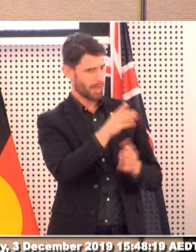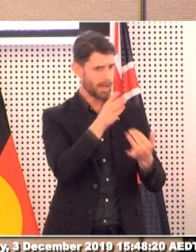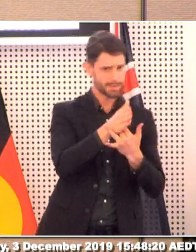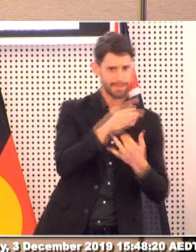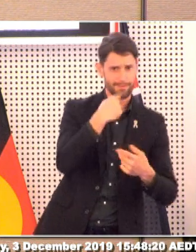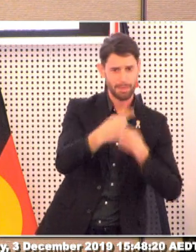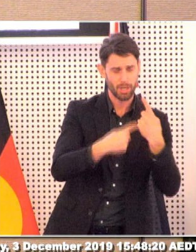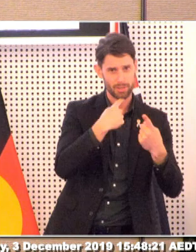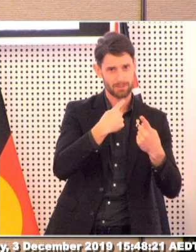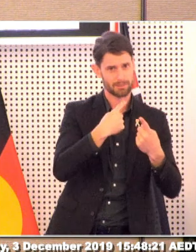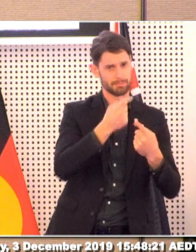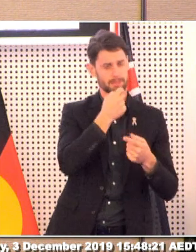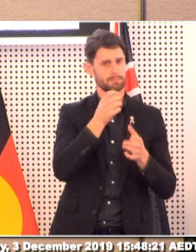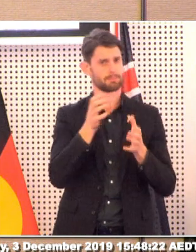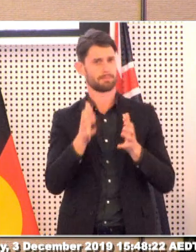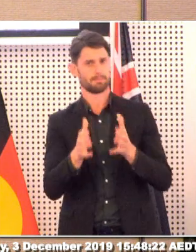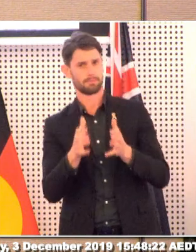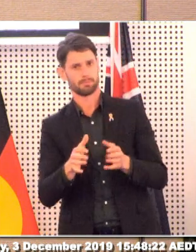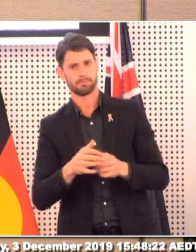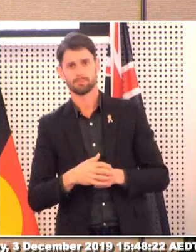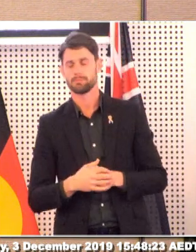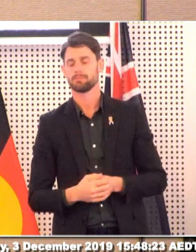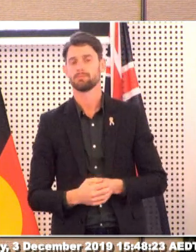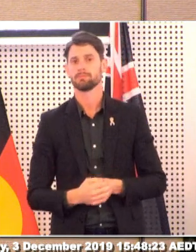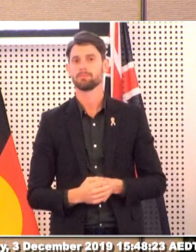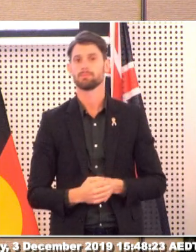But often, too, a lot of the system – the risk man system, for instance, they can